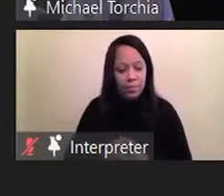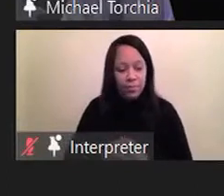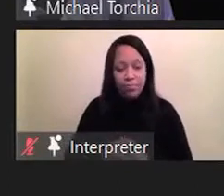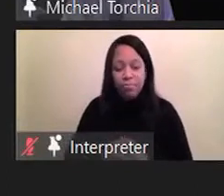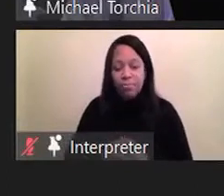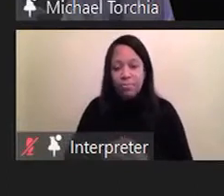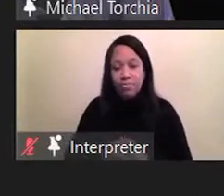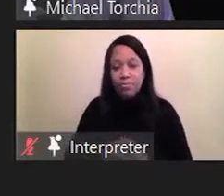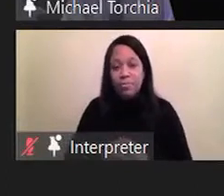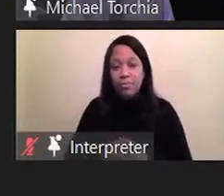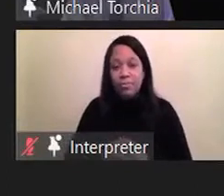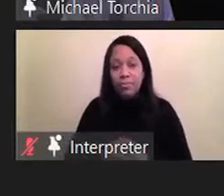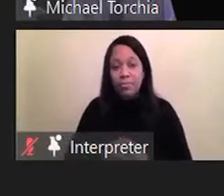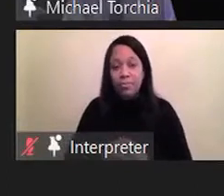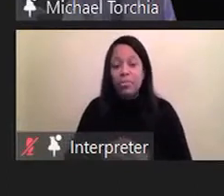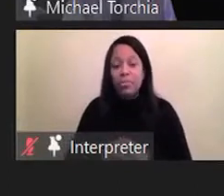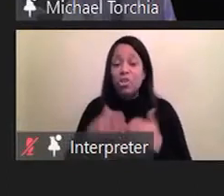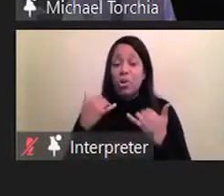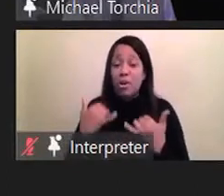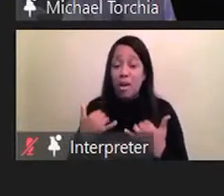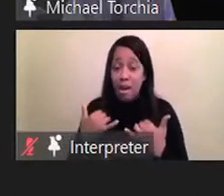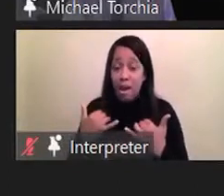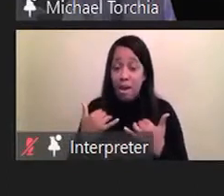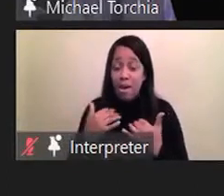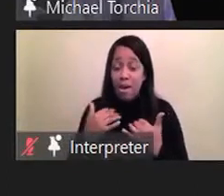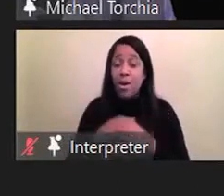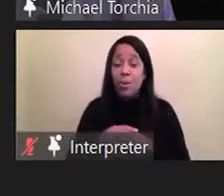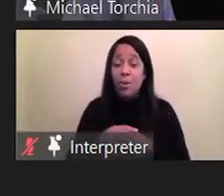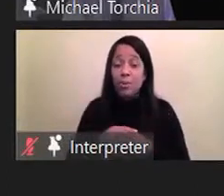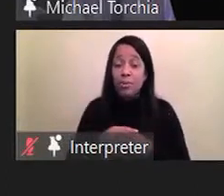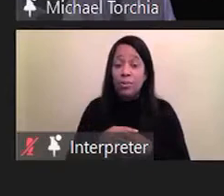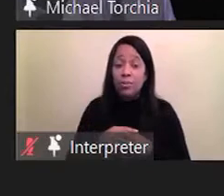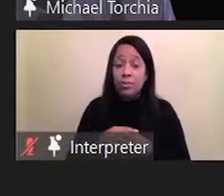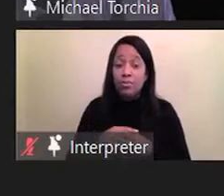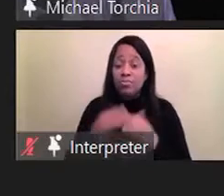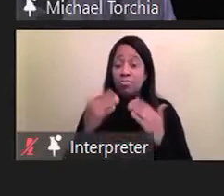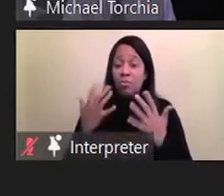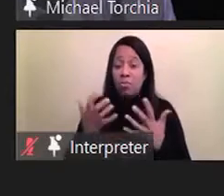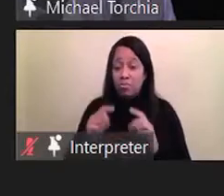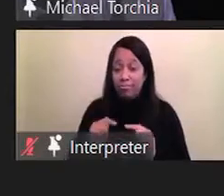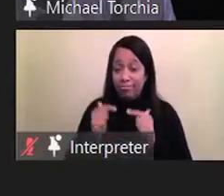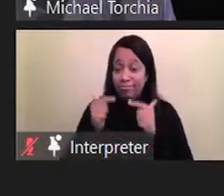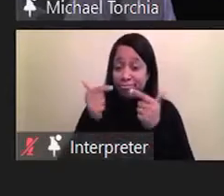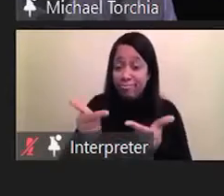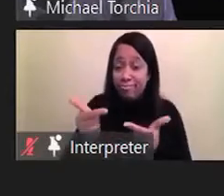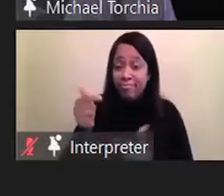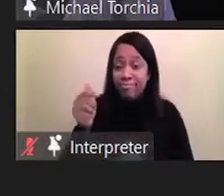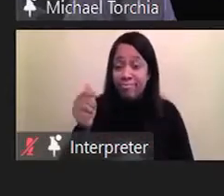So I think at this point, Mike, I'm going to have to hand it back over to you. And you'll walk us through the case studies.